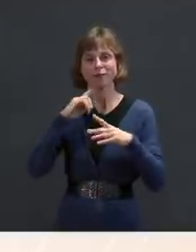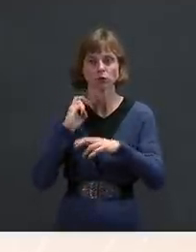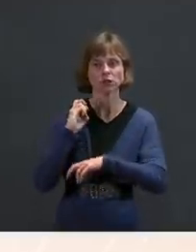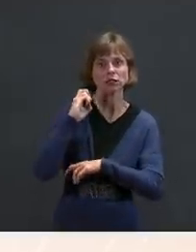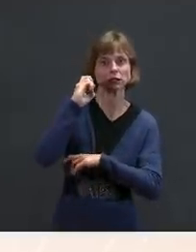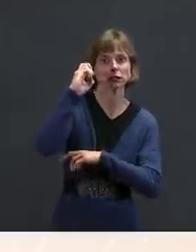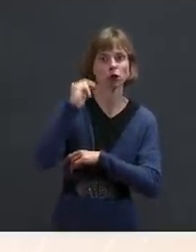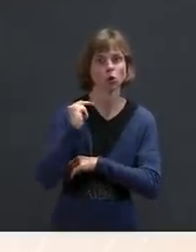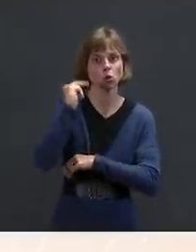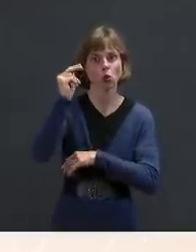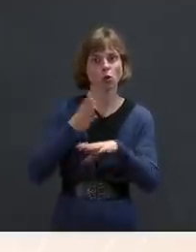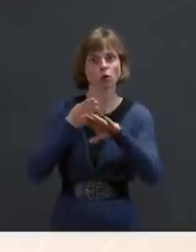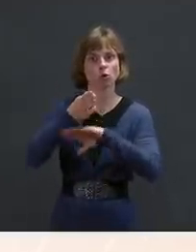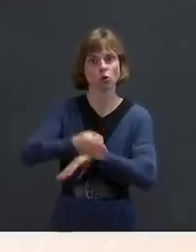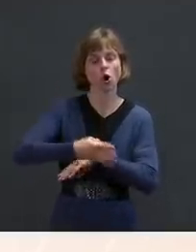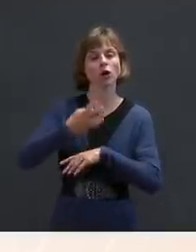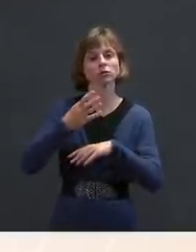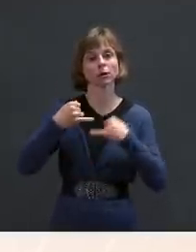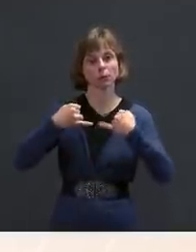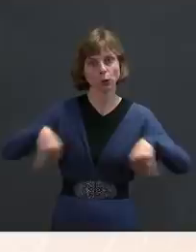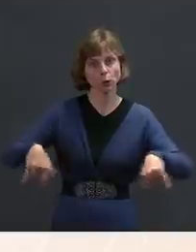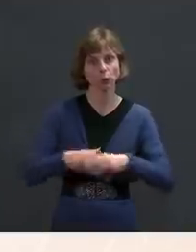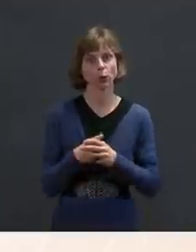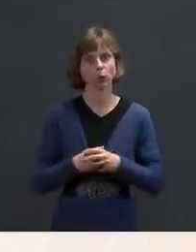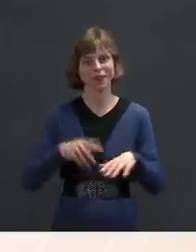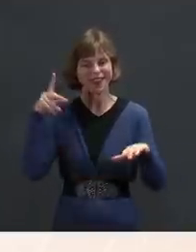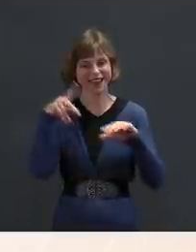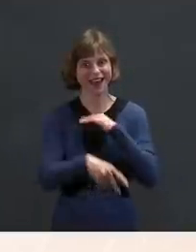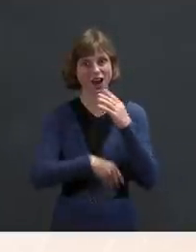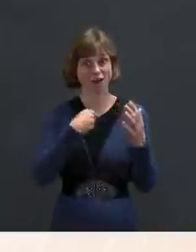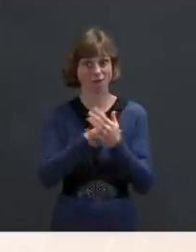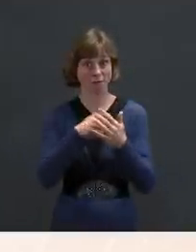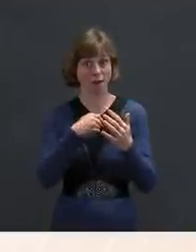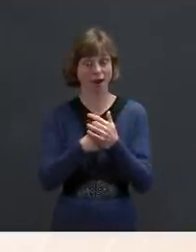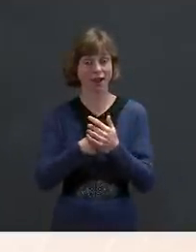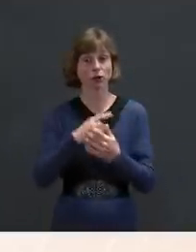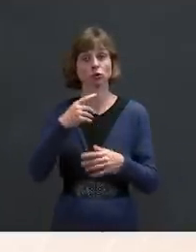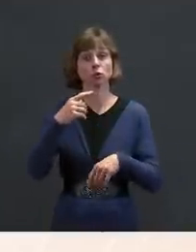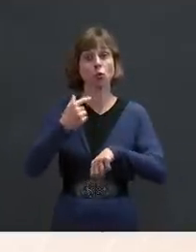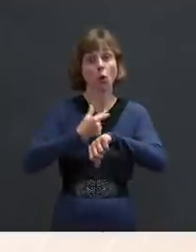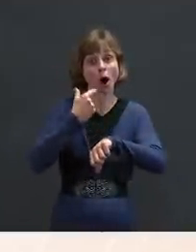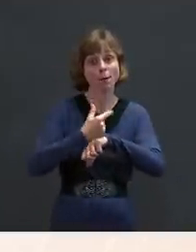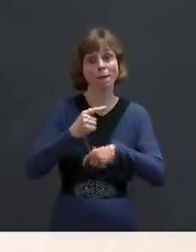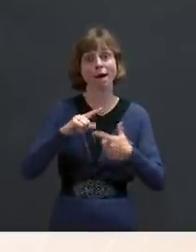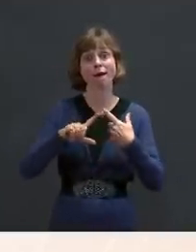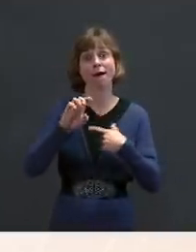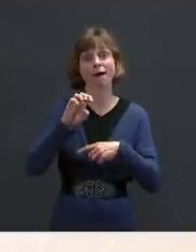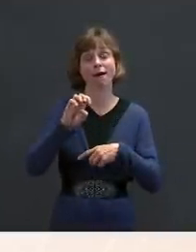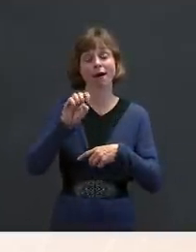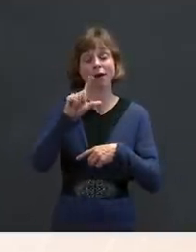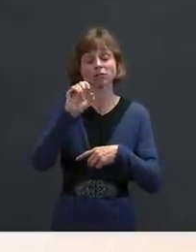They cut off funding to the Northern Triangle countries of Guatemala, El Salvador, and Honduras.